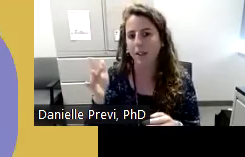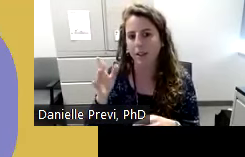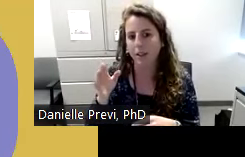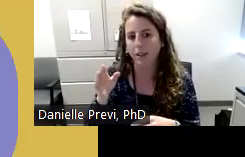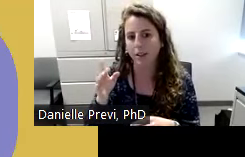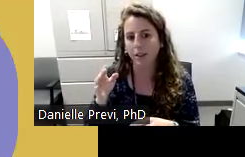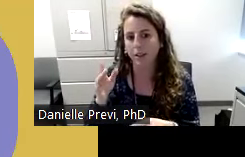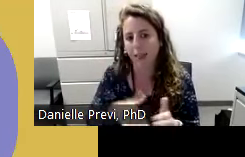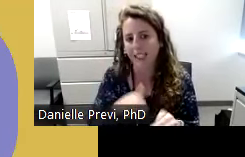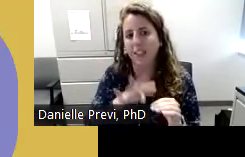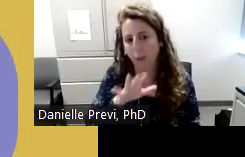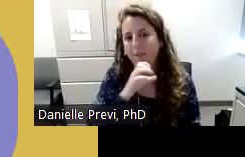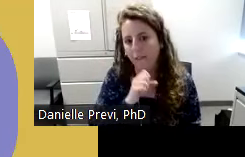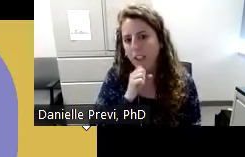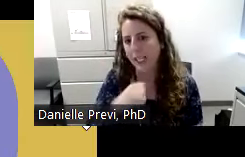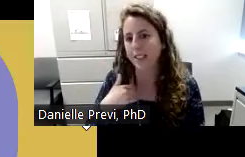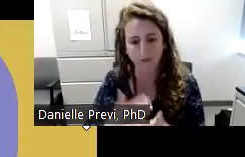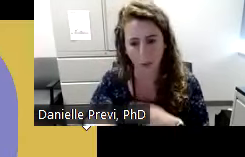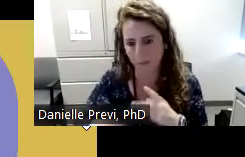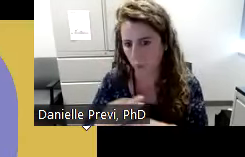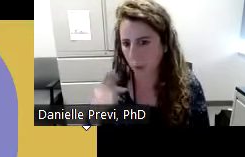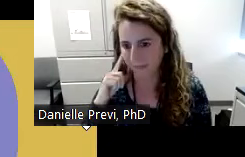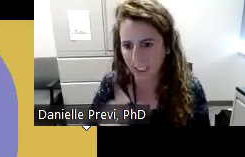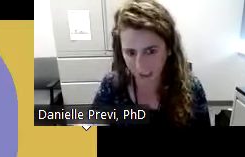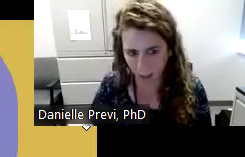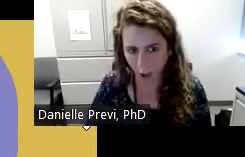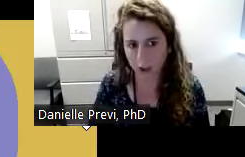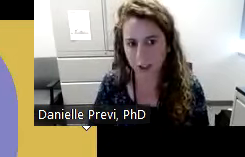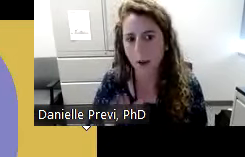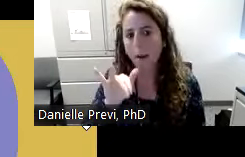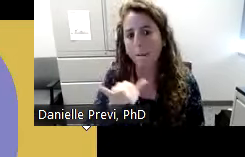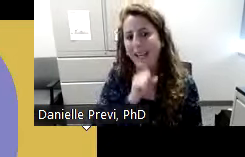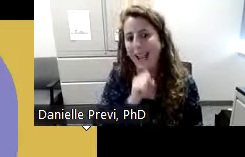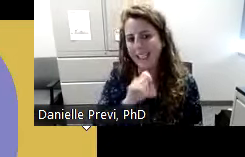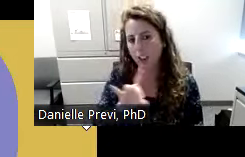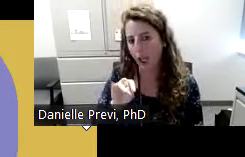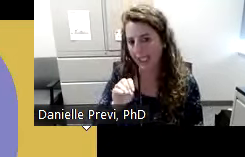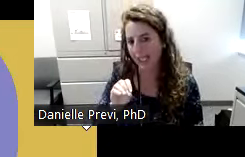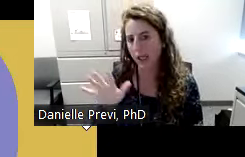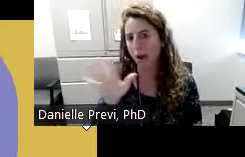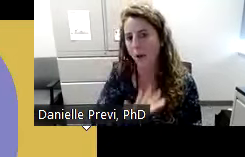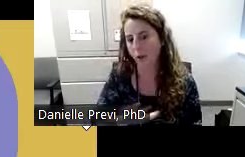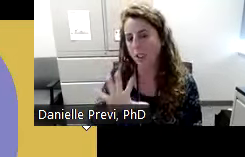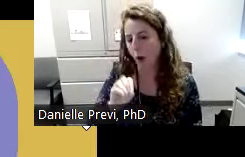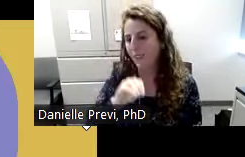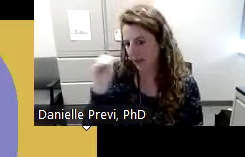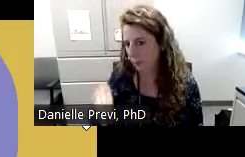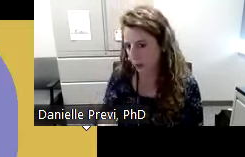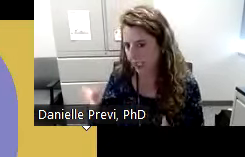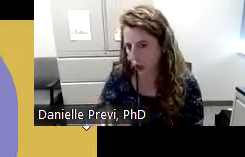of individuals less than 45 years of age have some form of hearing loss. By the age of 80,